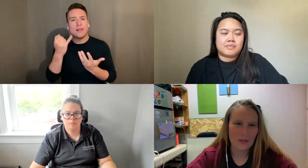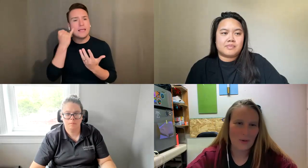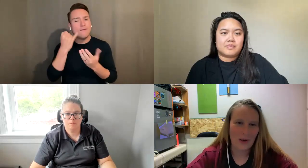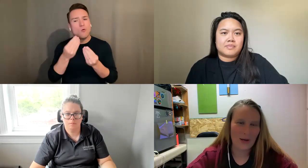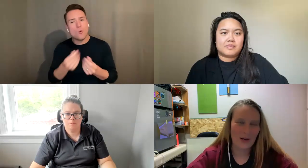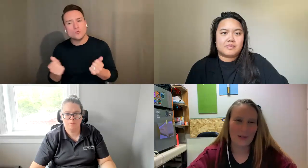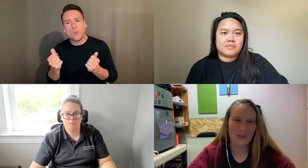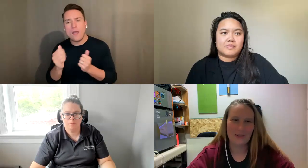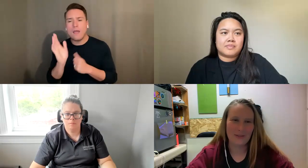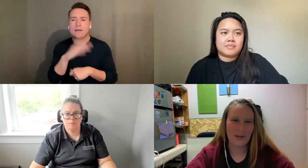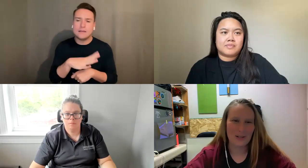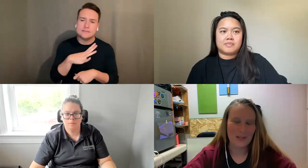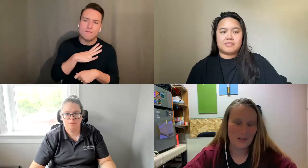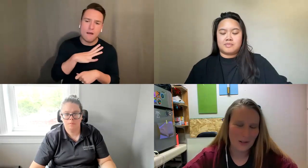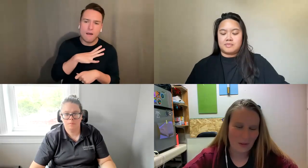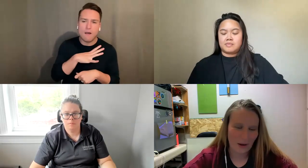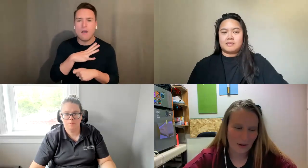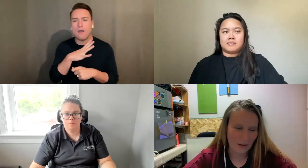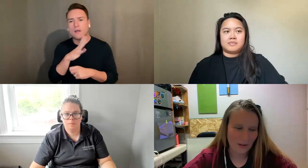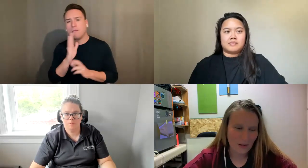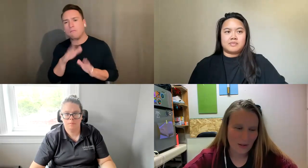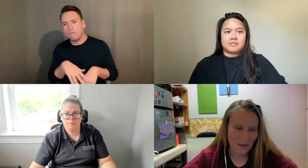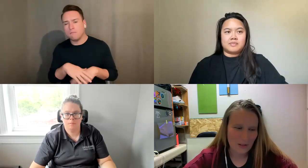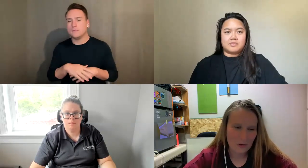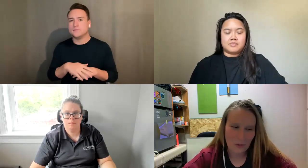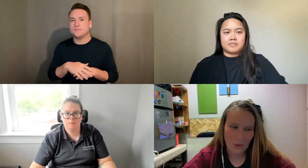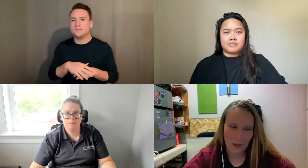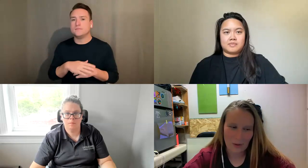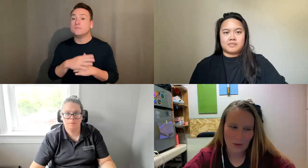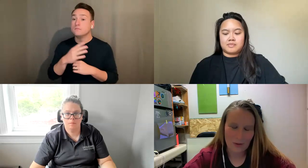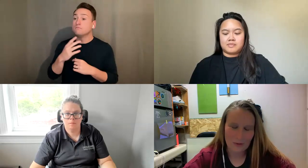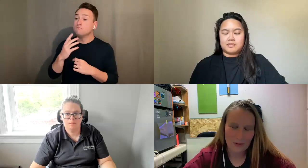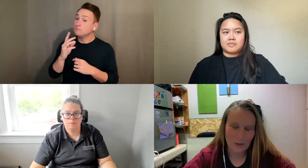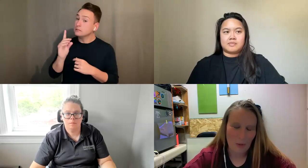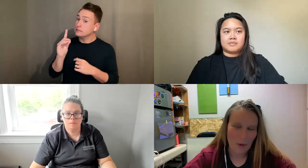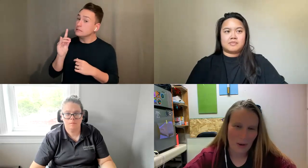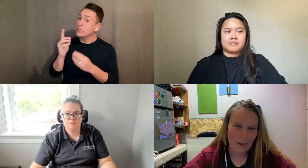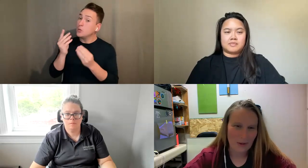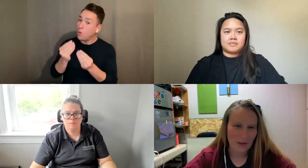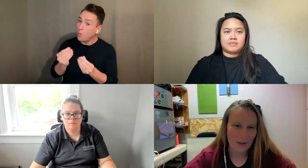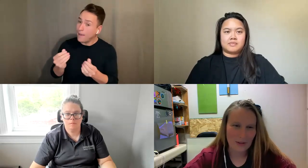it's okay, kind of deal like that. It did go away and it would come back.